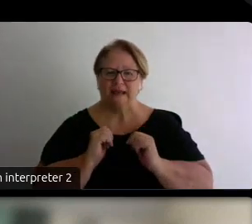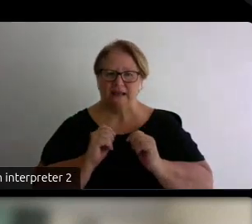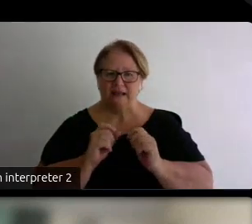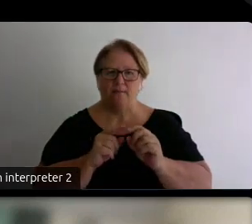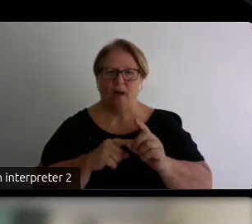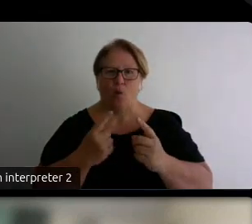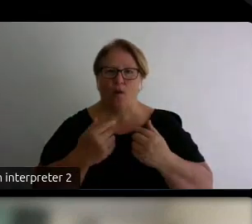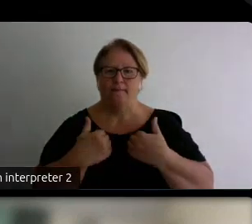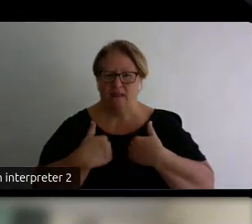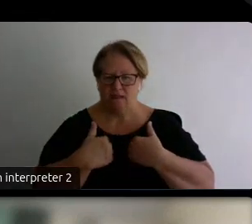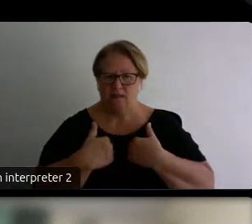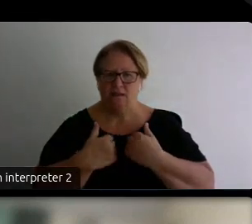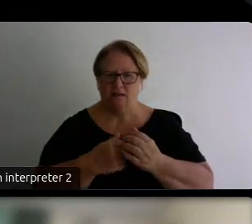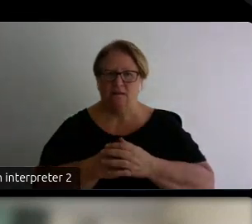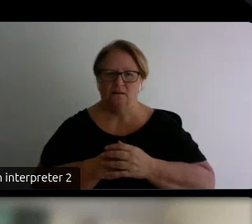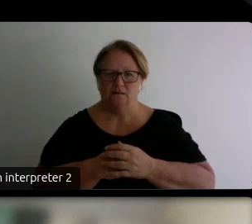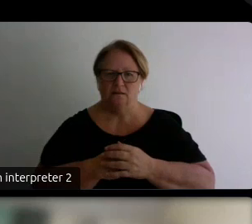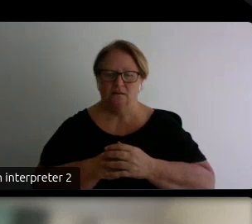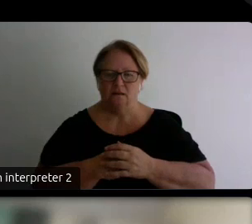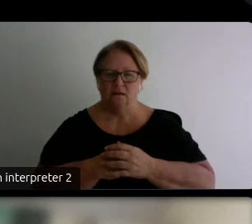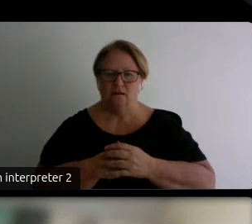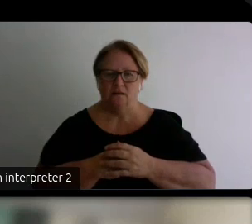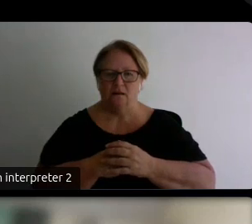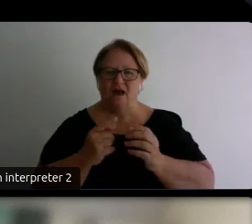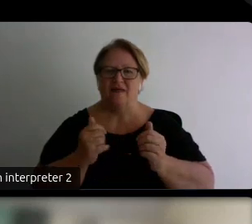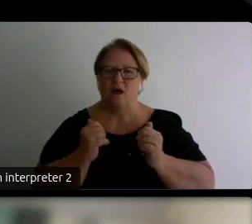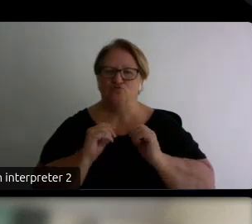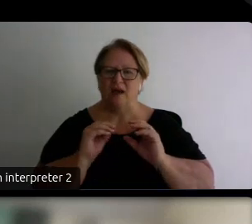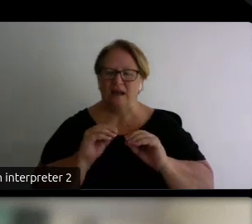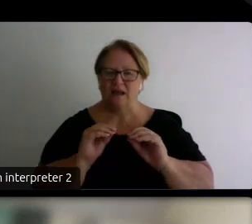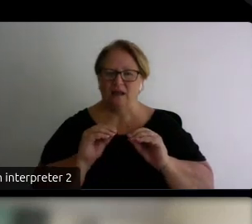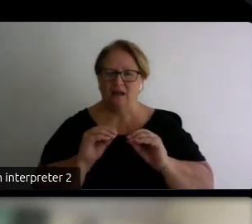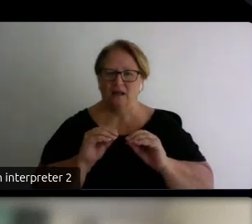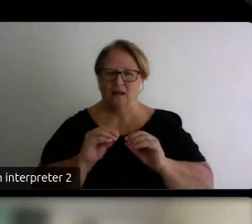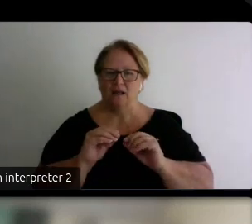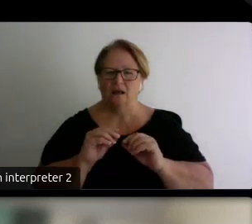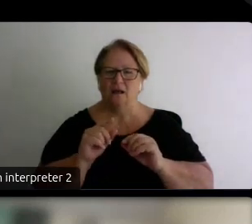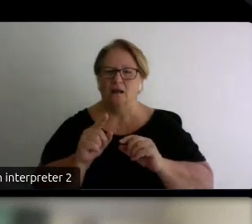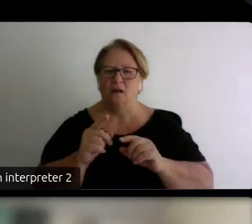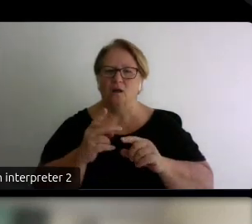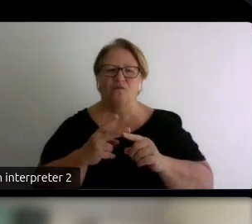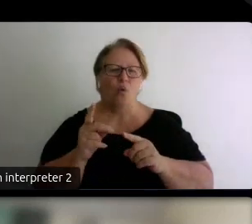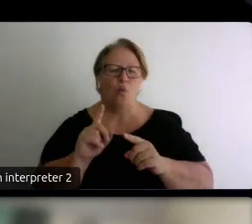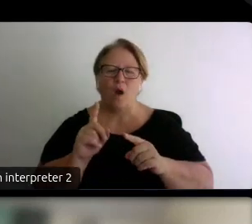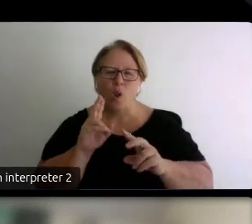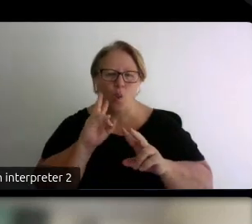Um in the training um you'll be guided through um you know what the process looks like um how